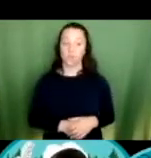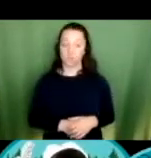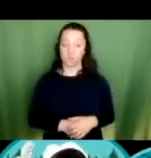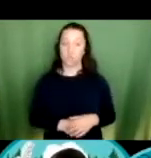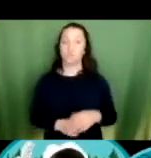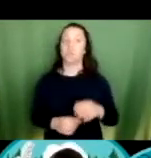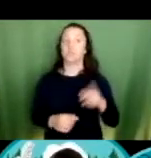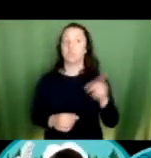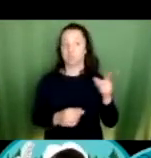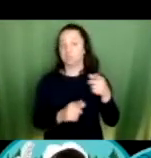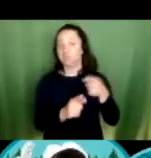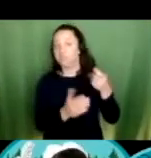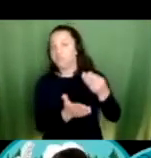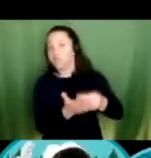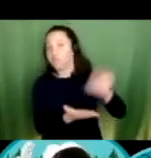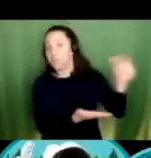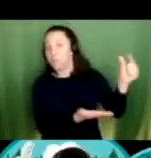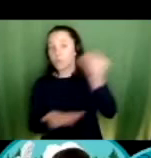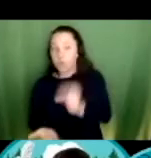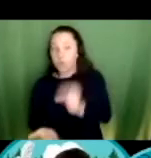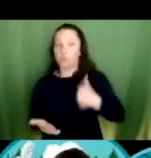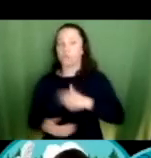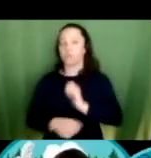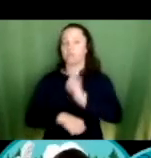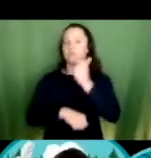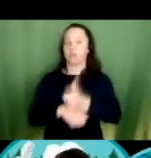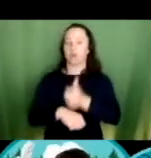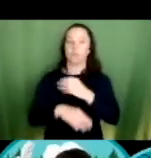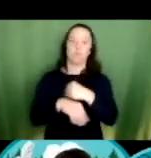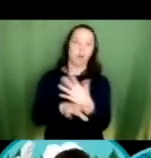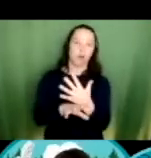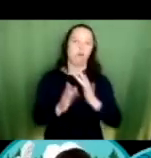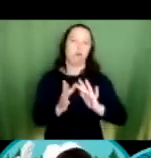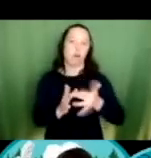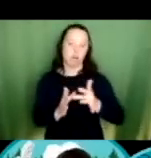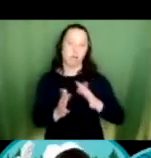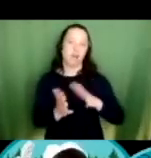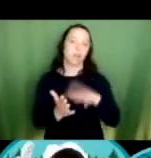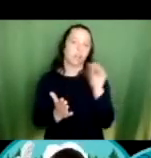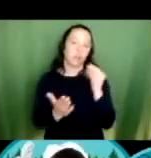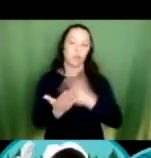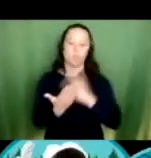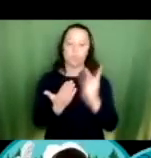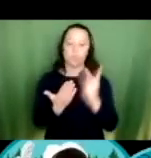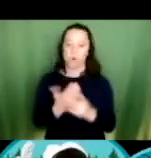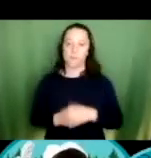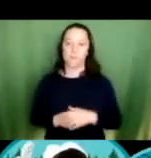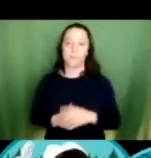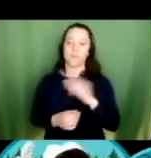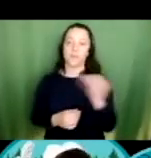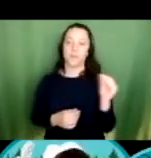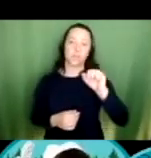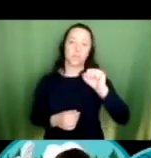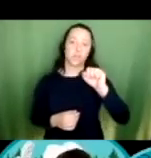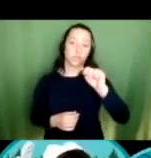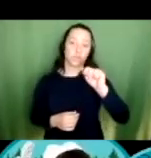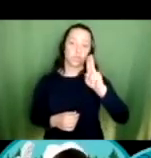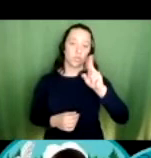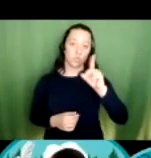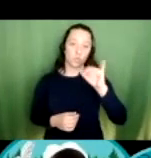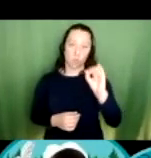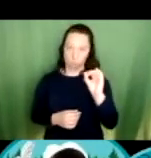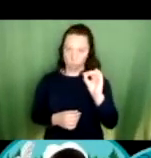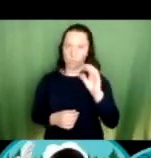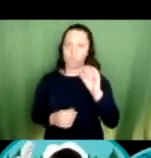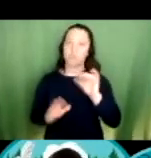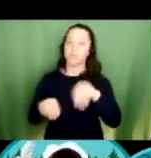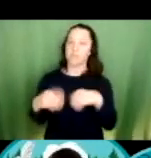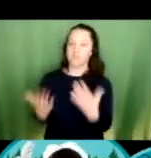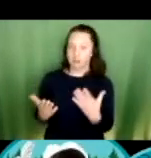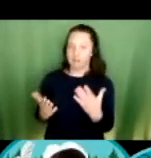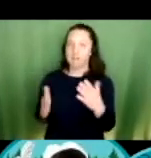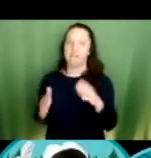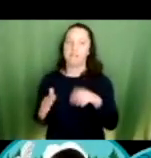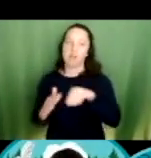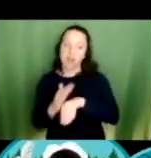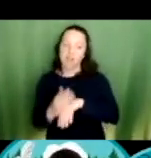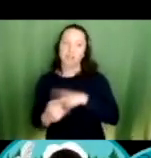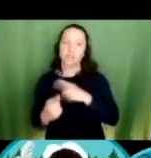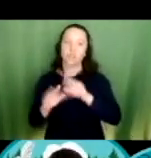up a distance learning program and a studio that provided access to our programming to classes and